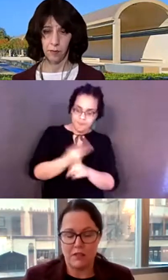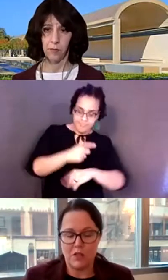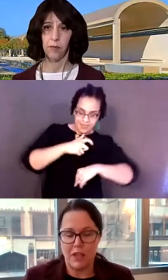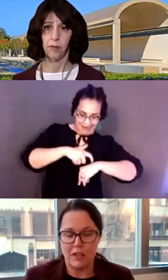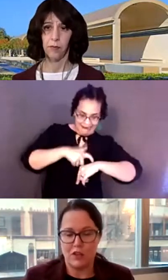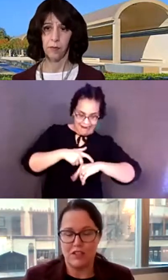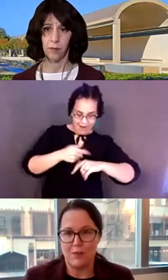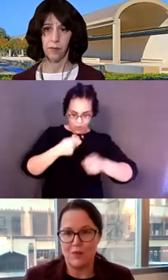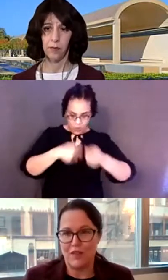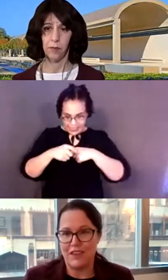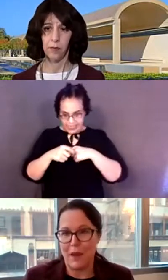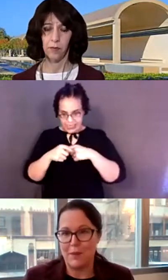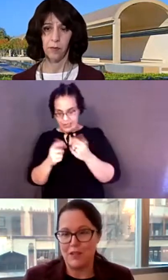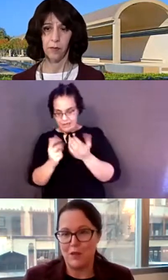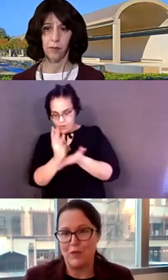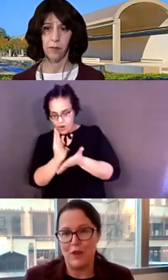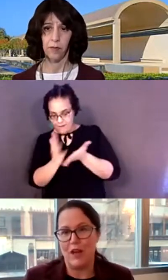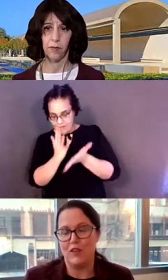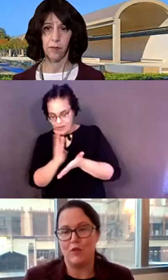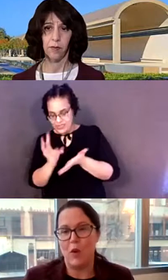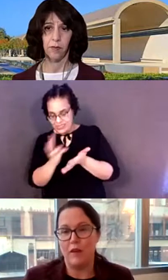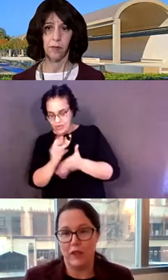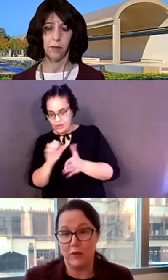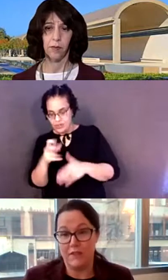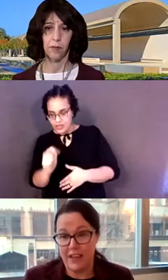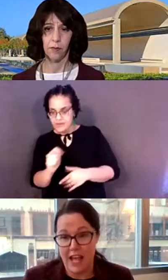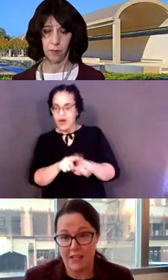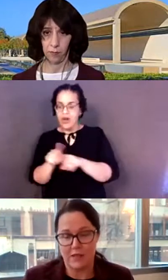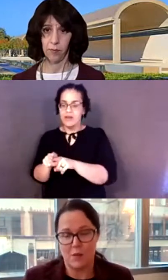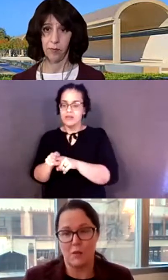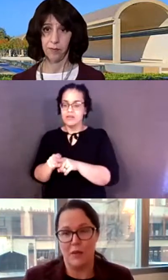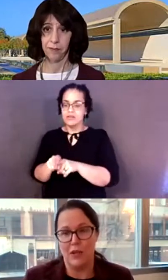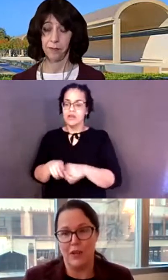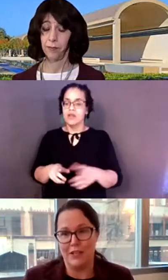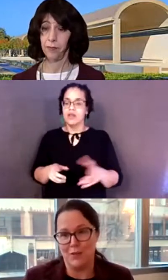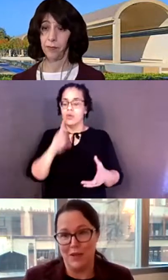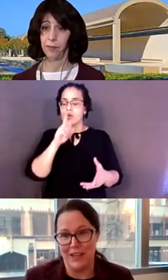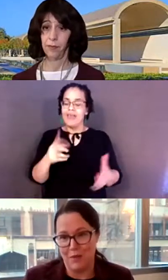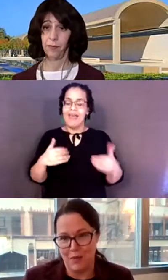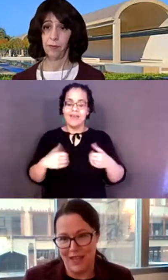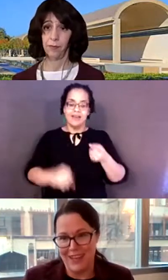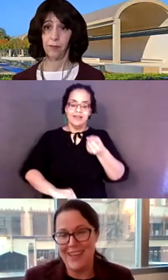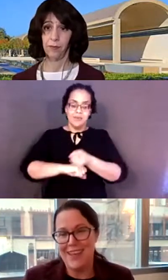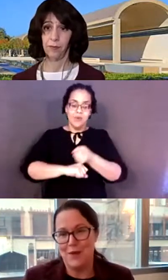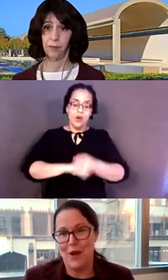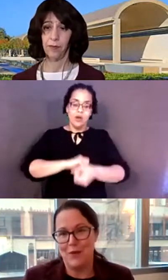making sure there's some sort of number so we don't have, you know, 12 really fantastic support people in the patient